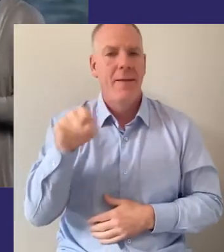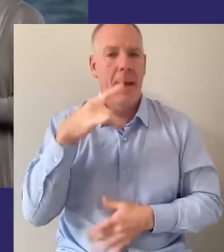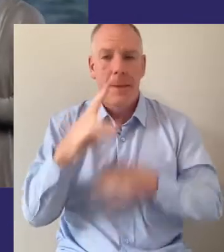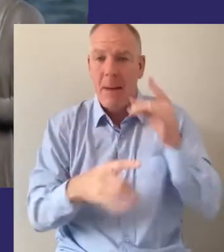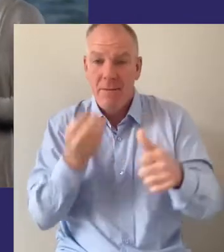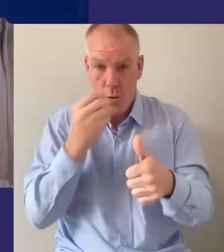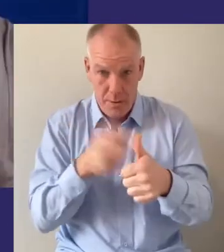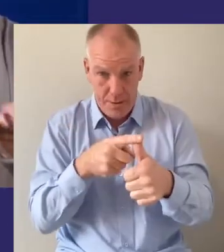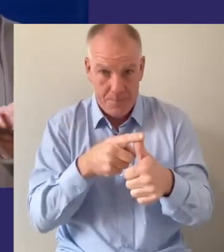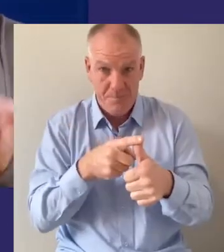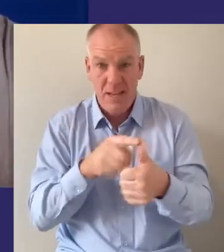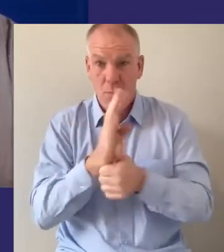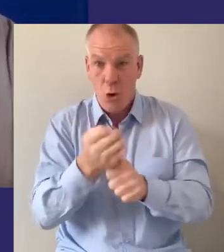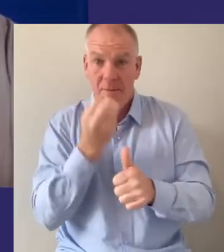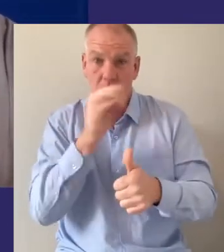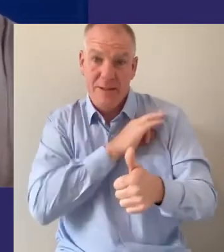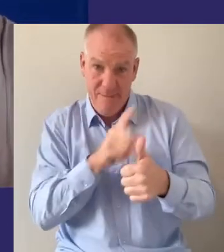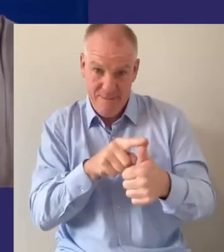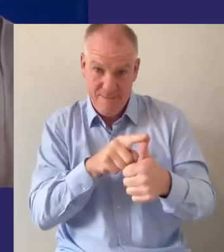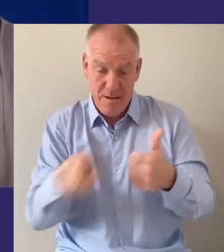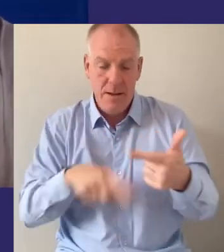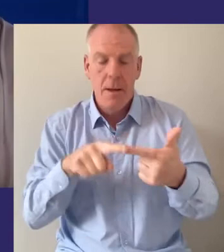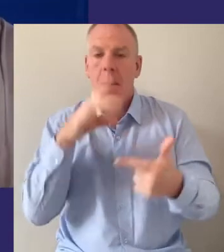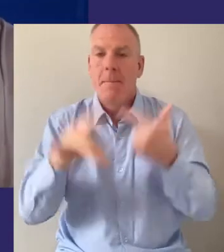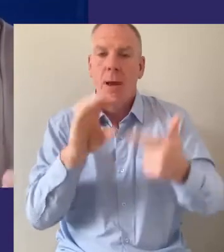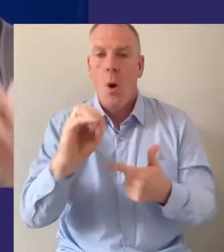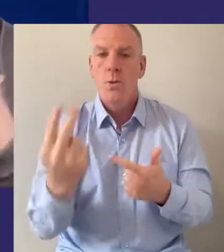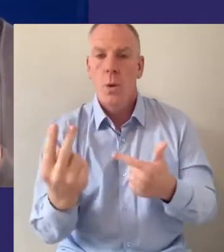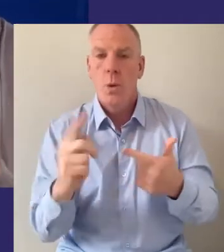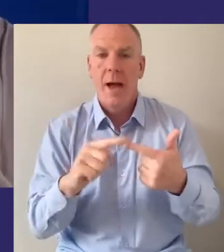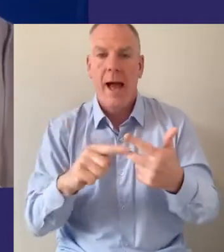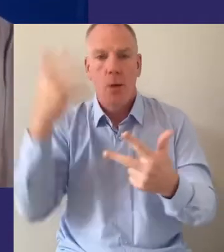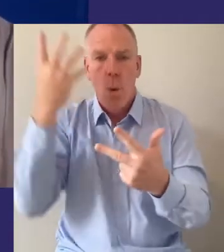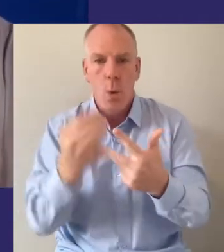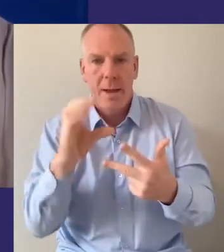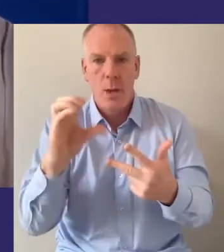food, they are food, they produce oxygen, and they remove CO2 from the environment,